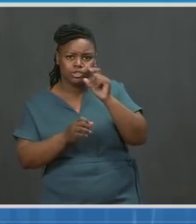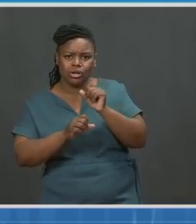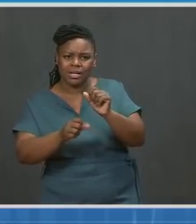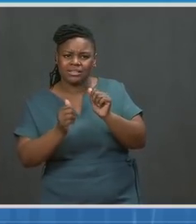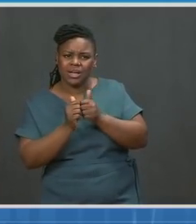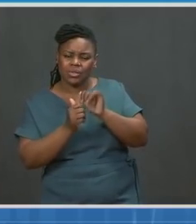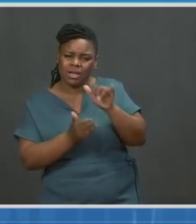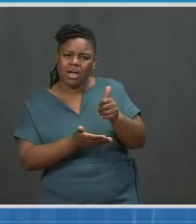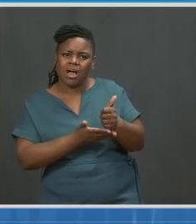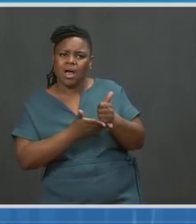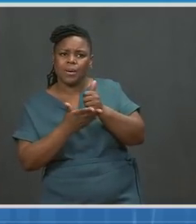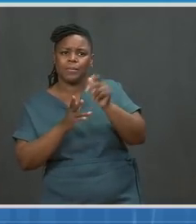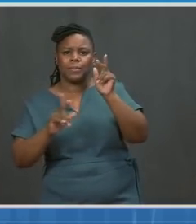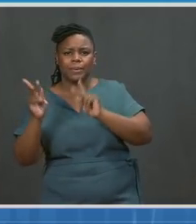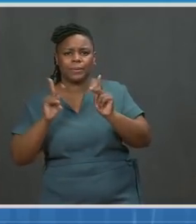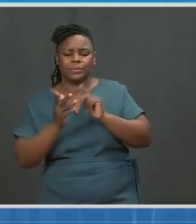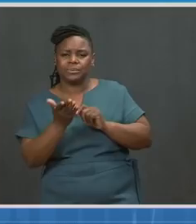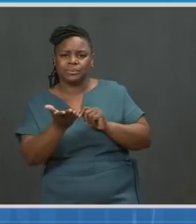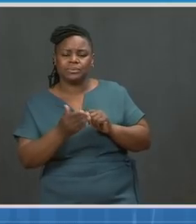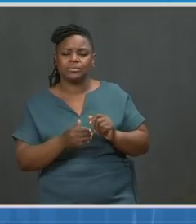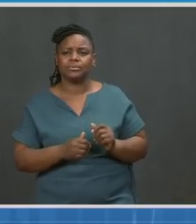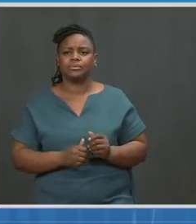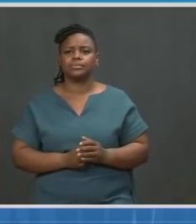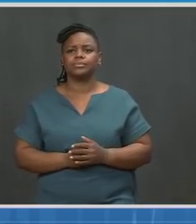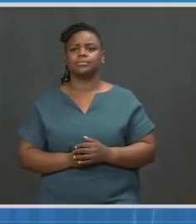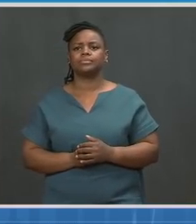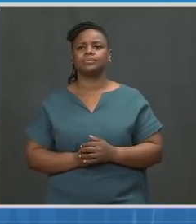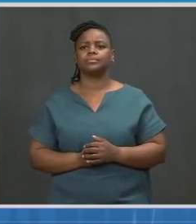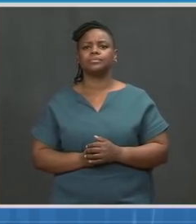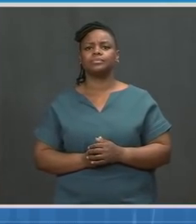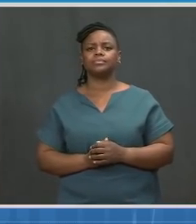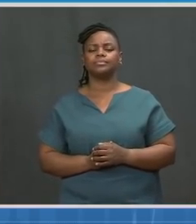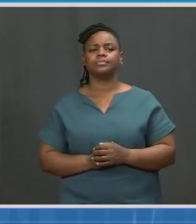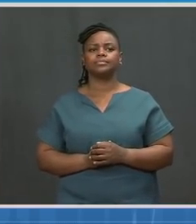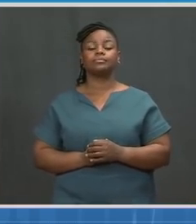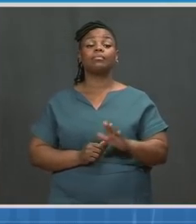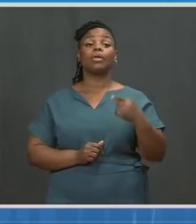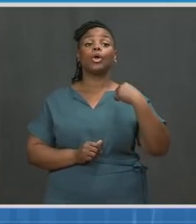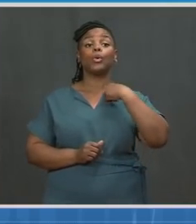Mr. Slavitt: Dr. Walensky. Dr. Walensky: You know, we still believe as people are